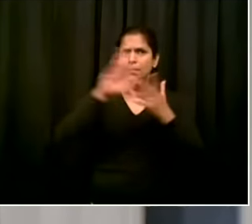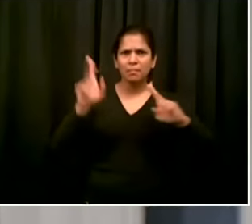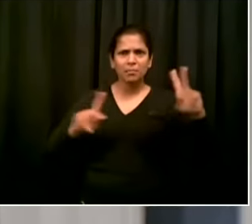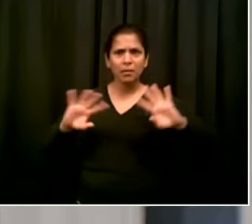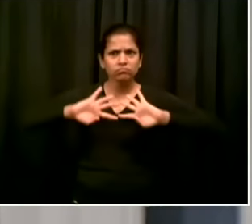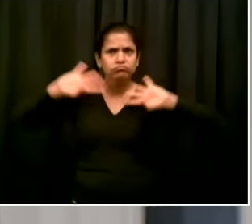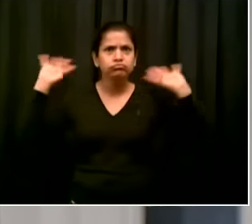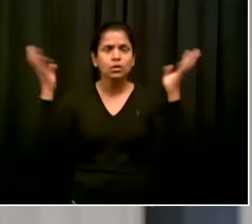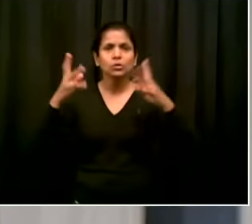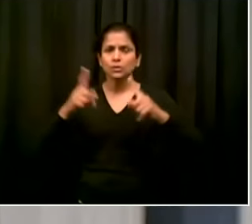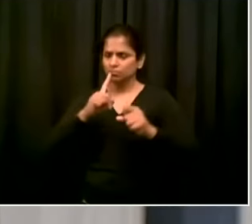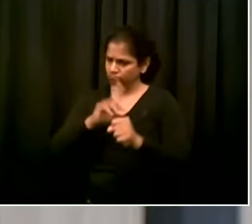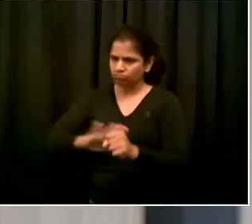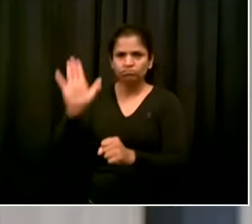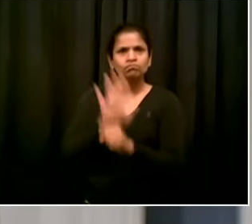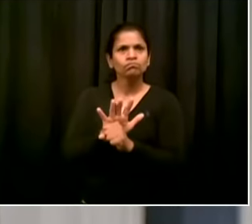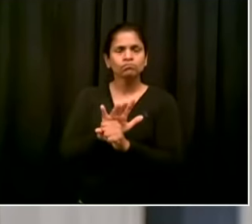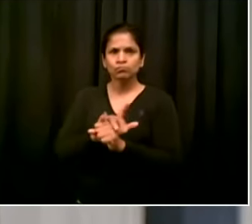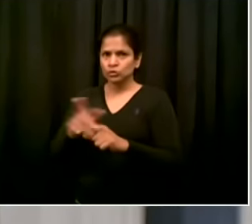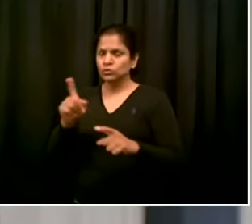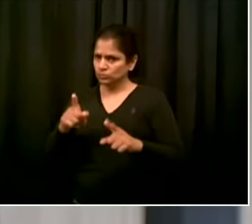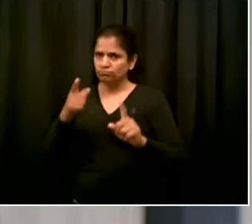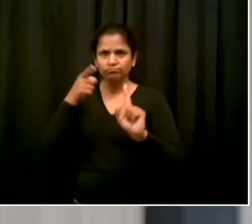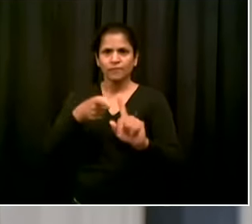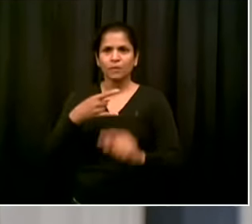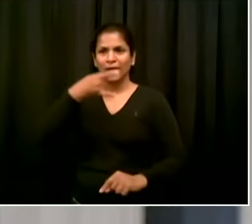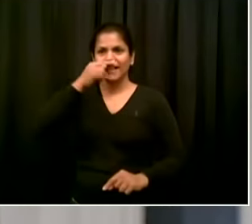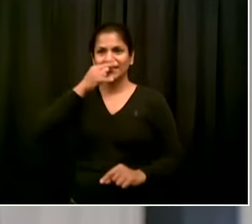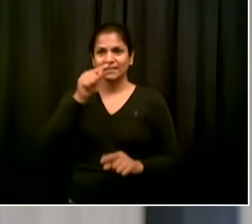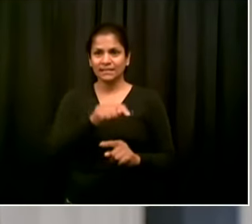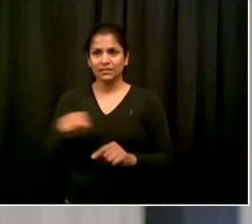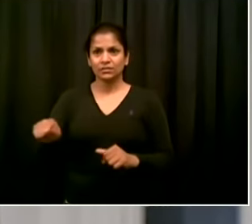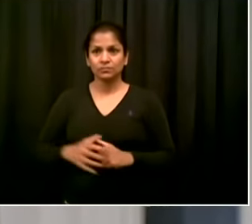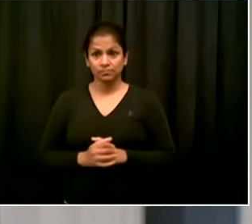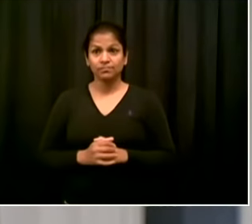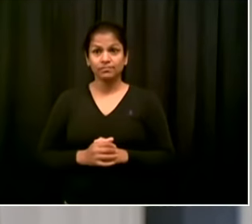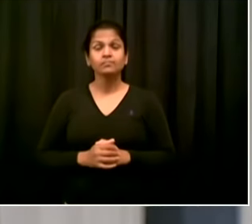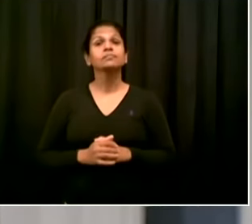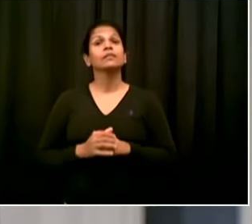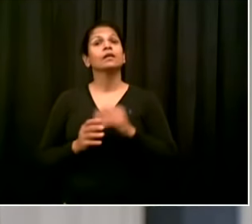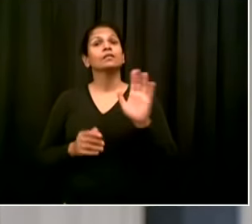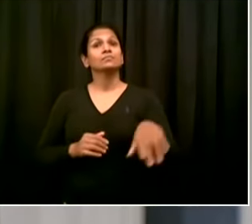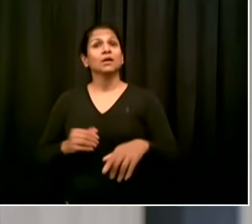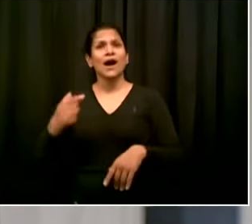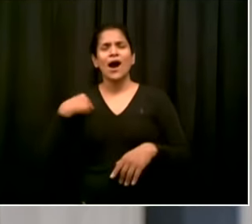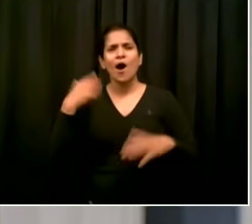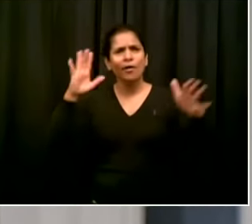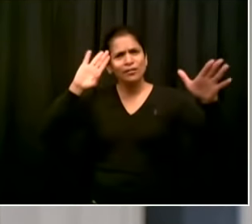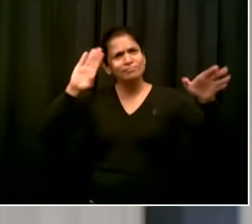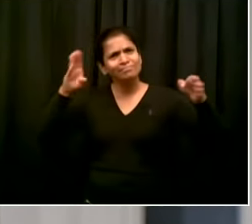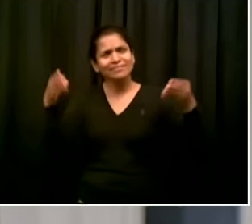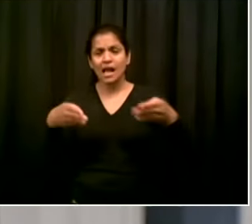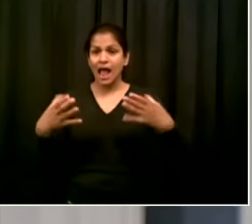SYSTEM. I AM DEEPLY GRATEFUL FOR OUR STUDENTS AND FAMILIES AND TEACHERSAN D PRINCIPALS AND TASFF FOR THEIR COMMITMENT TO